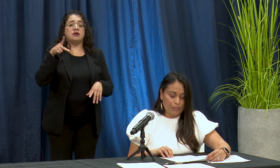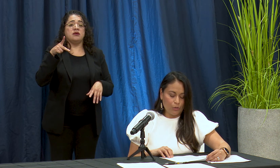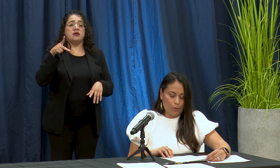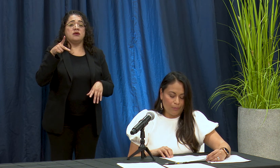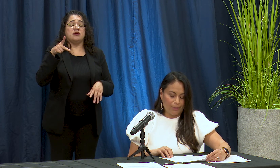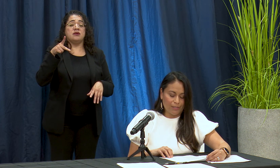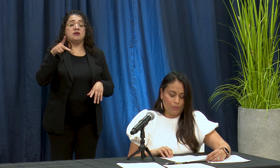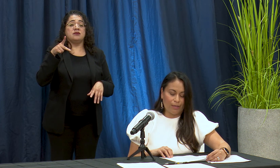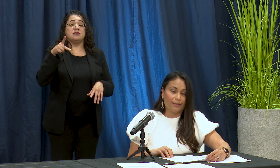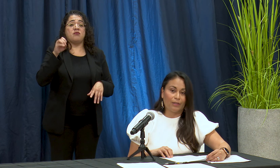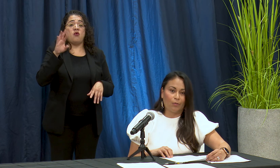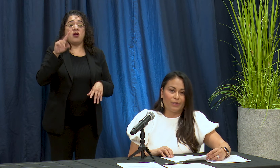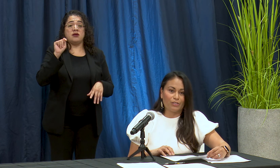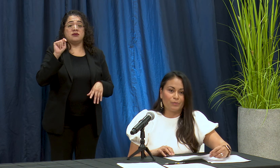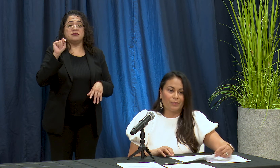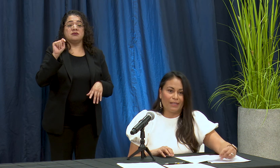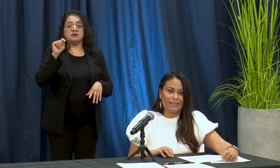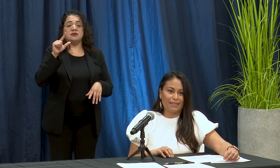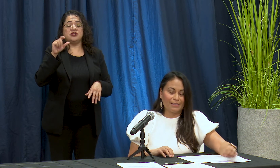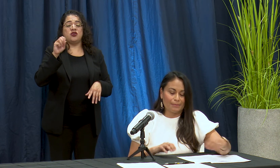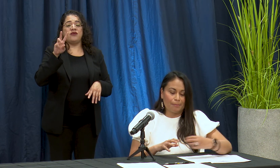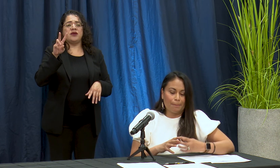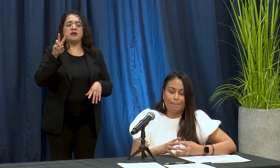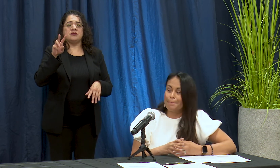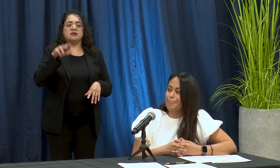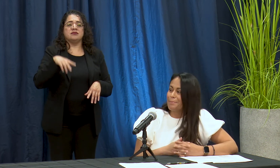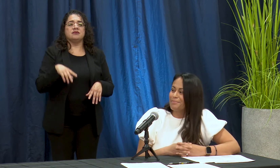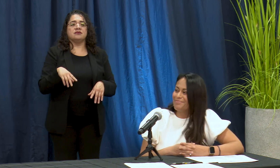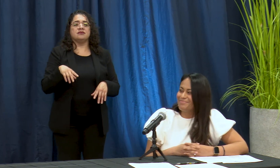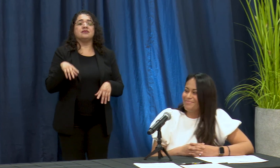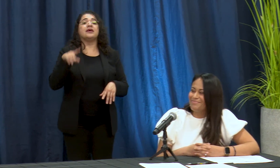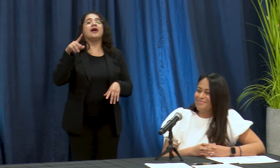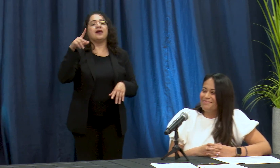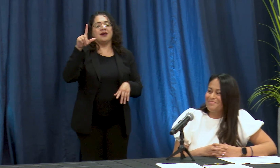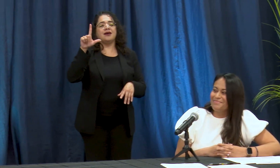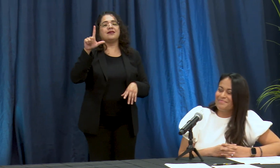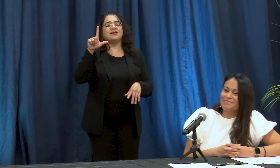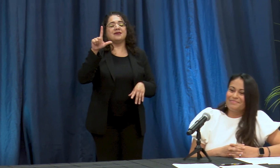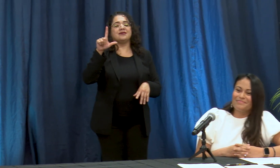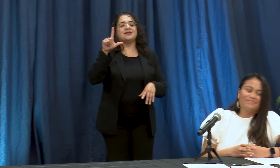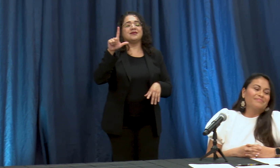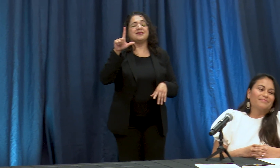sitio web de la ciudad de long beach gracias muchas gracias and thank you